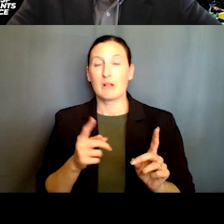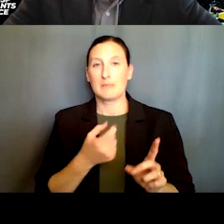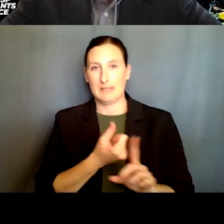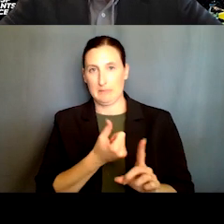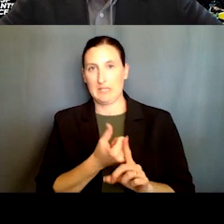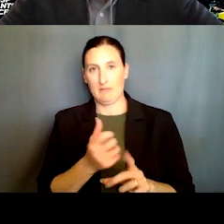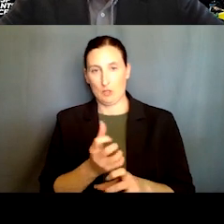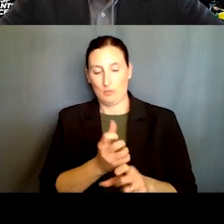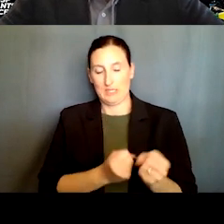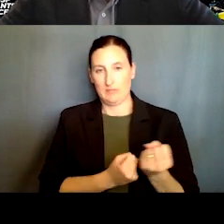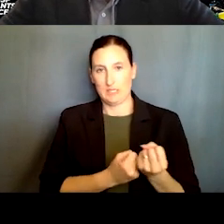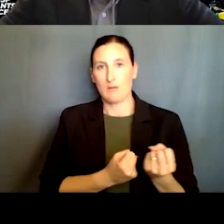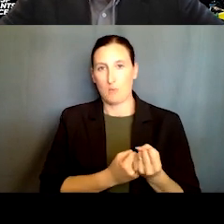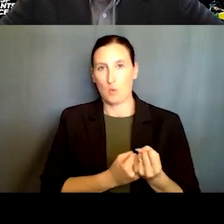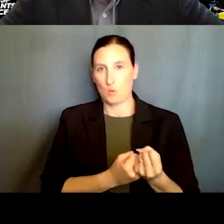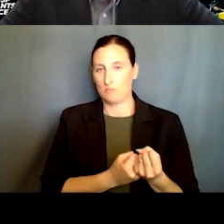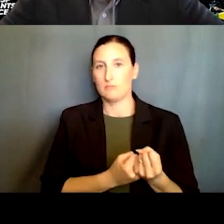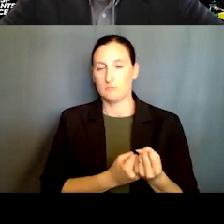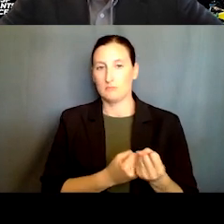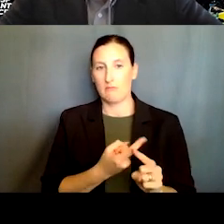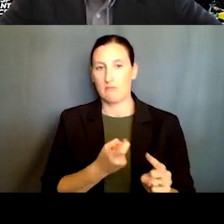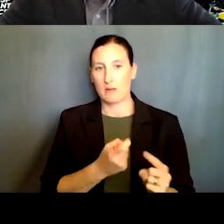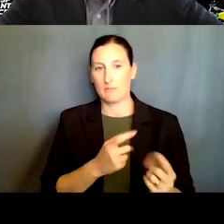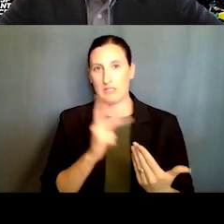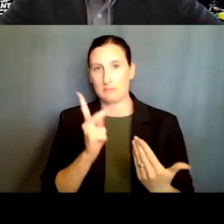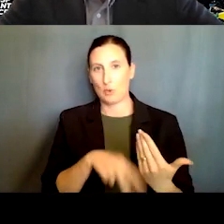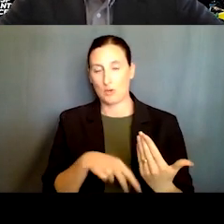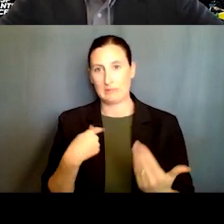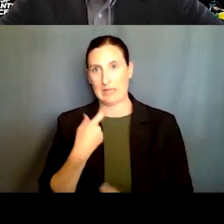these programs that I just talked about.